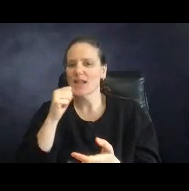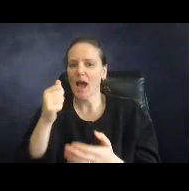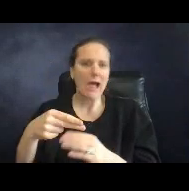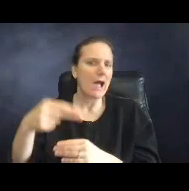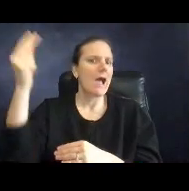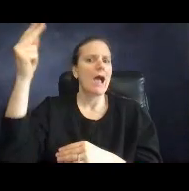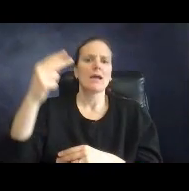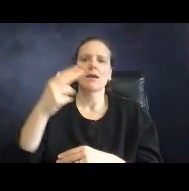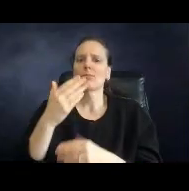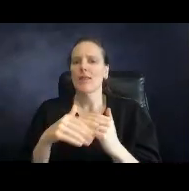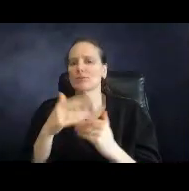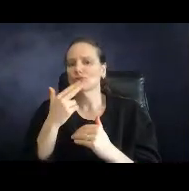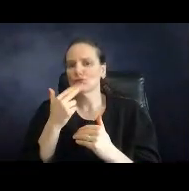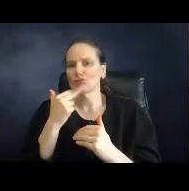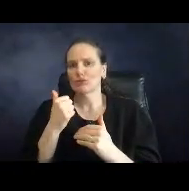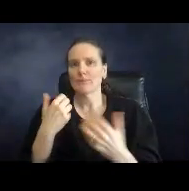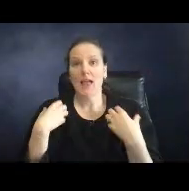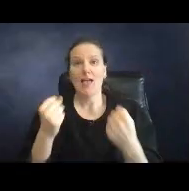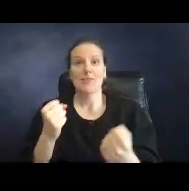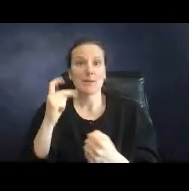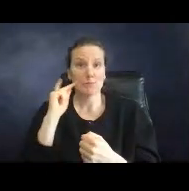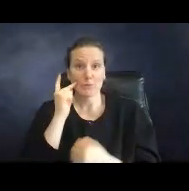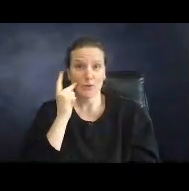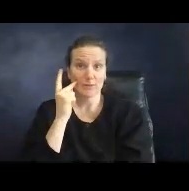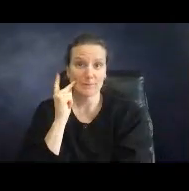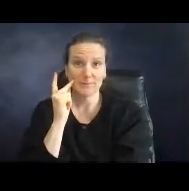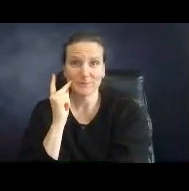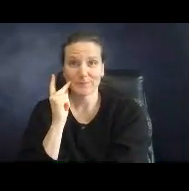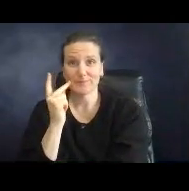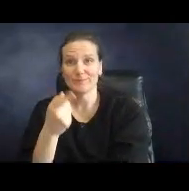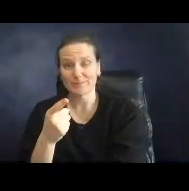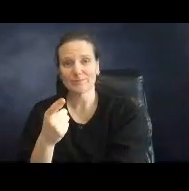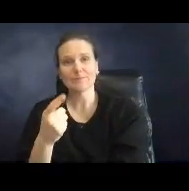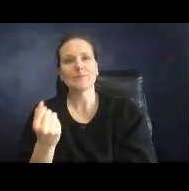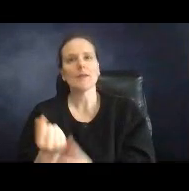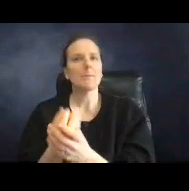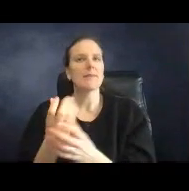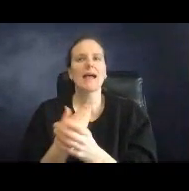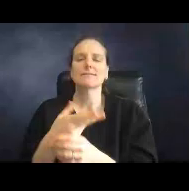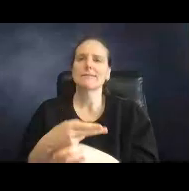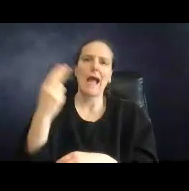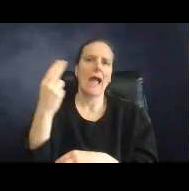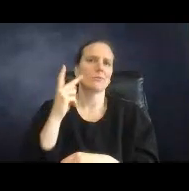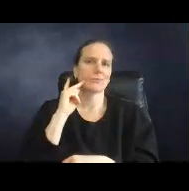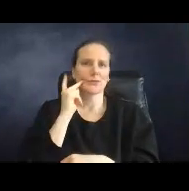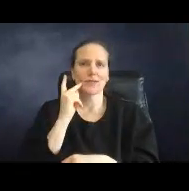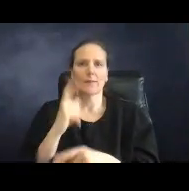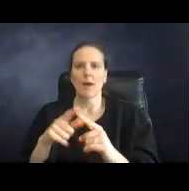healthy proteins from, from, you know, certain plants that are high in protein, but mainly concentrated proteins